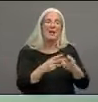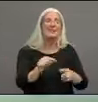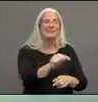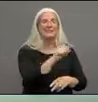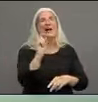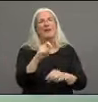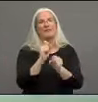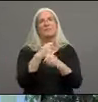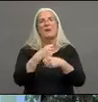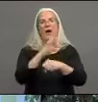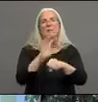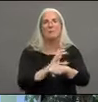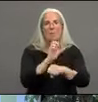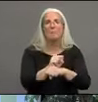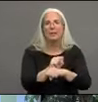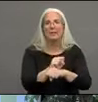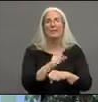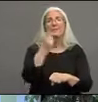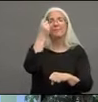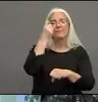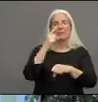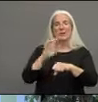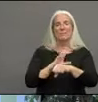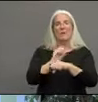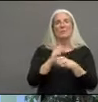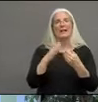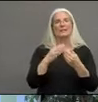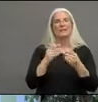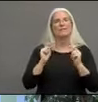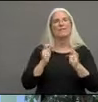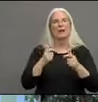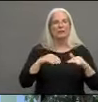And yes it is free. That was one of the questions: Is it actually free?